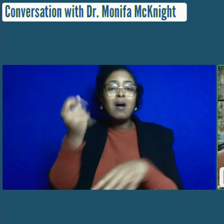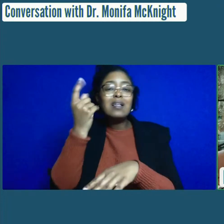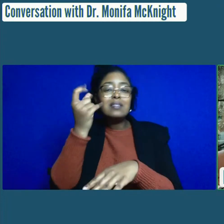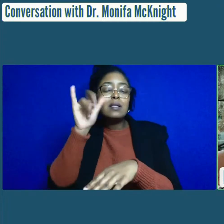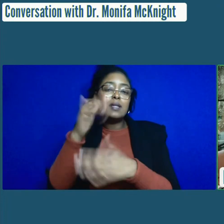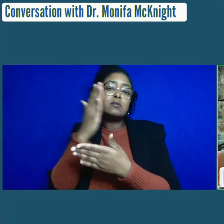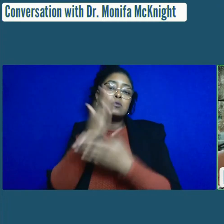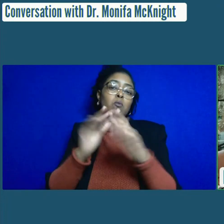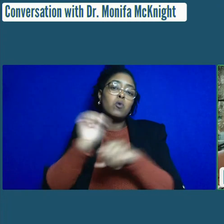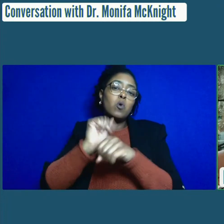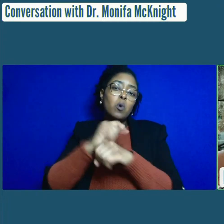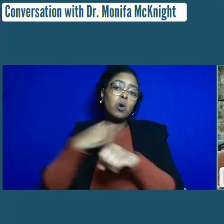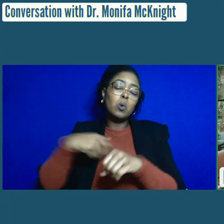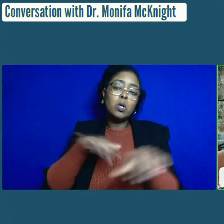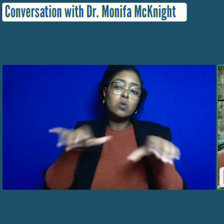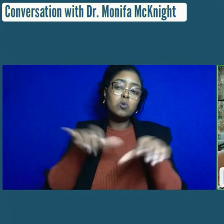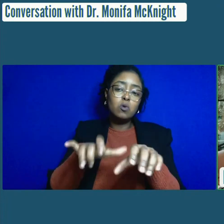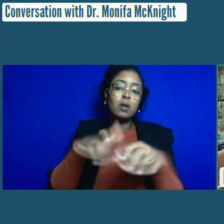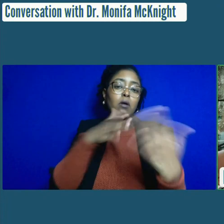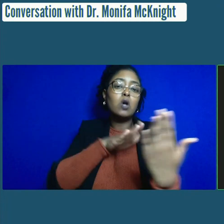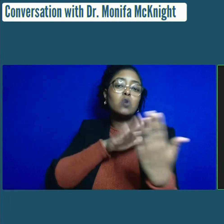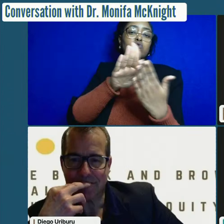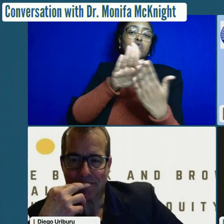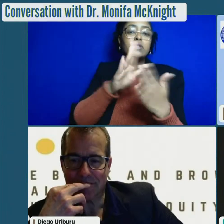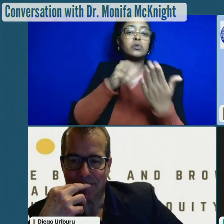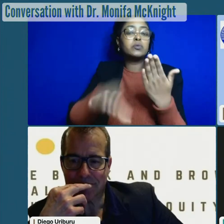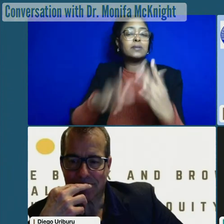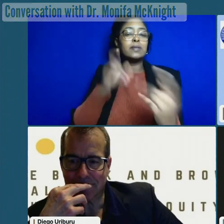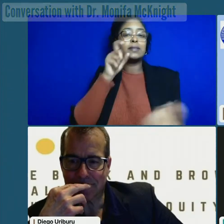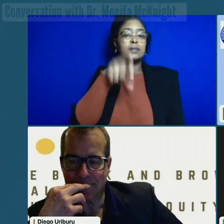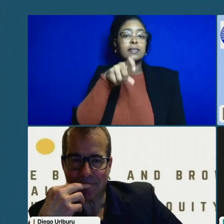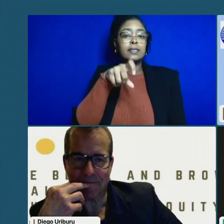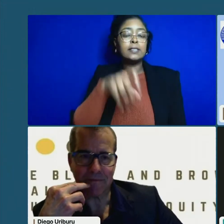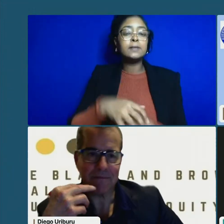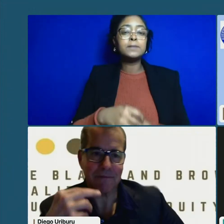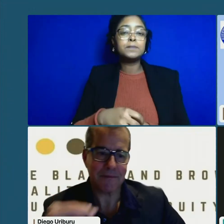on grade level, So that's just some of the work that we're